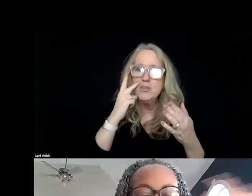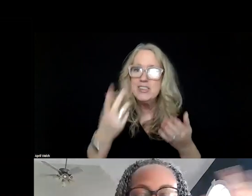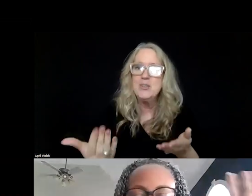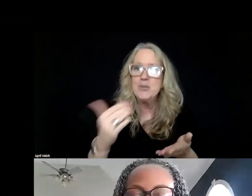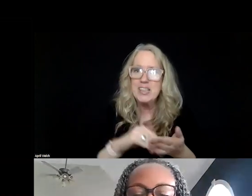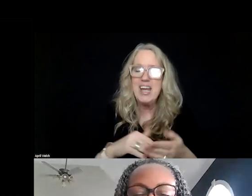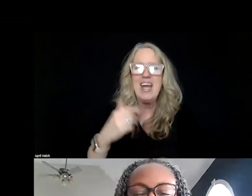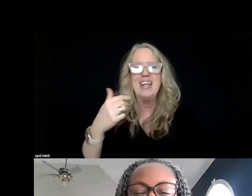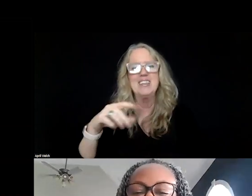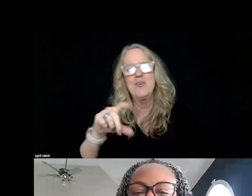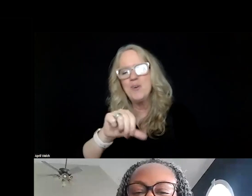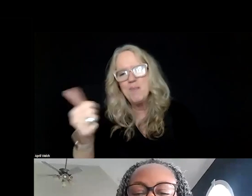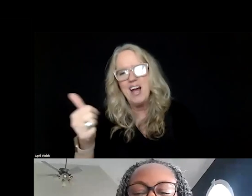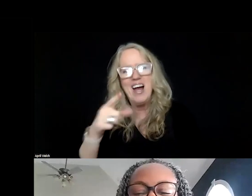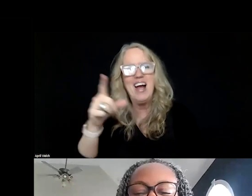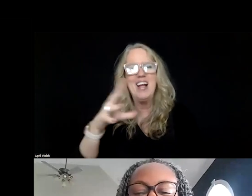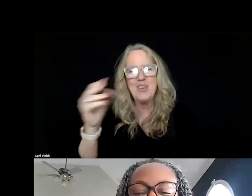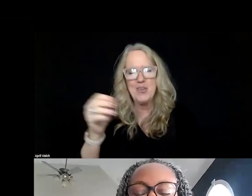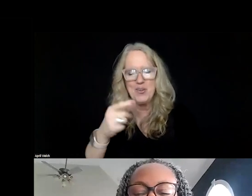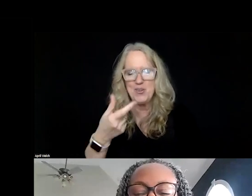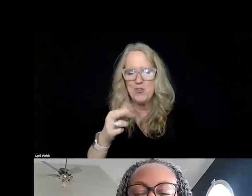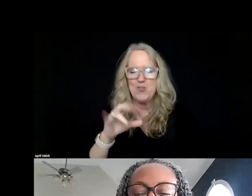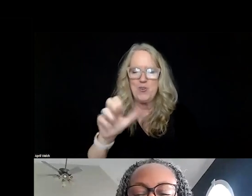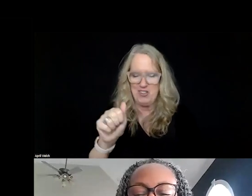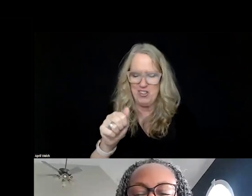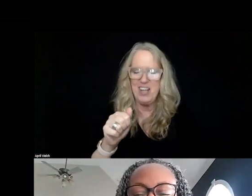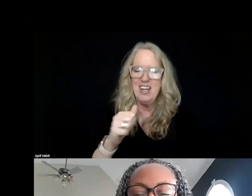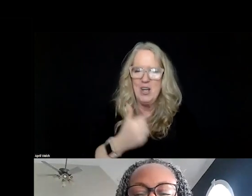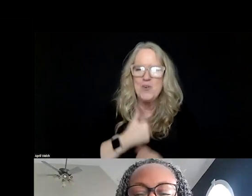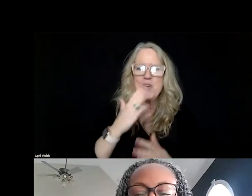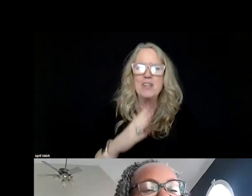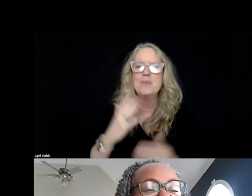OF MY FELLOW GEORGIA RESIDENTS. MOVING ON TO THE SAMHSA UPDATE.